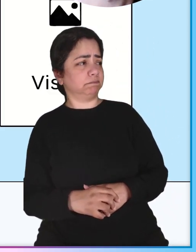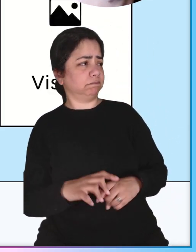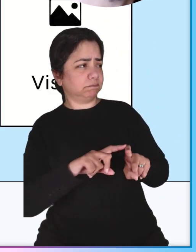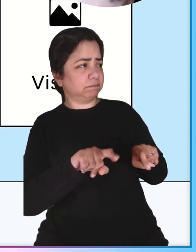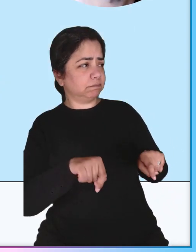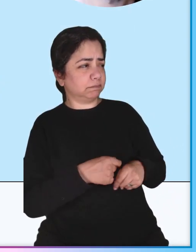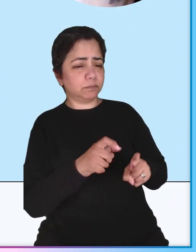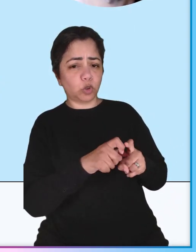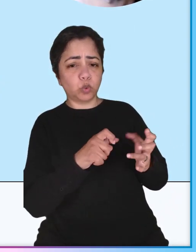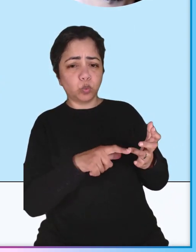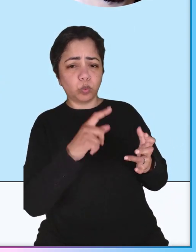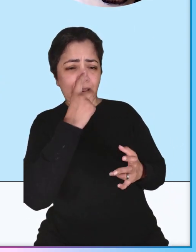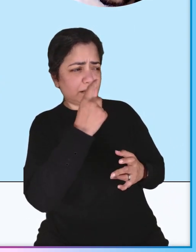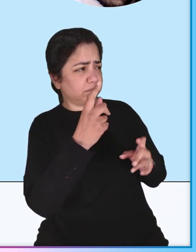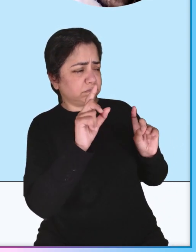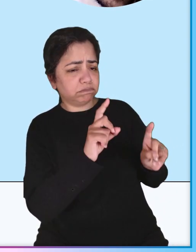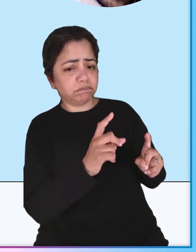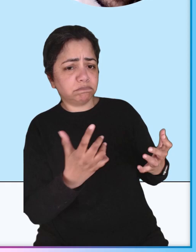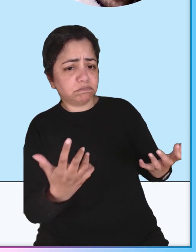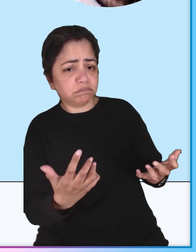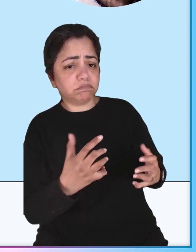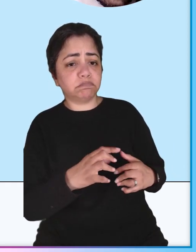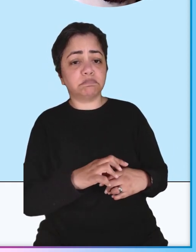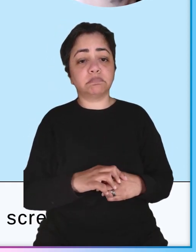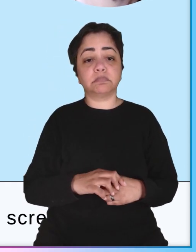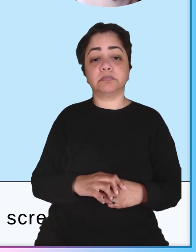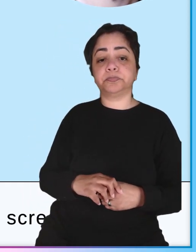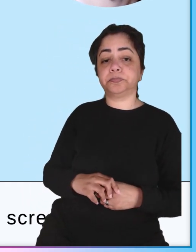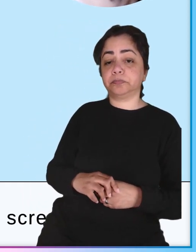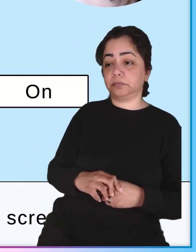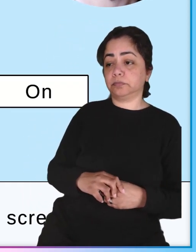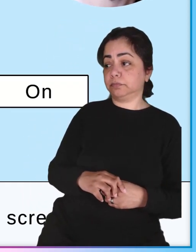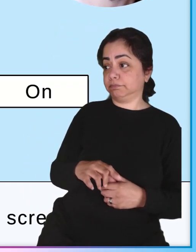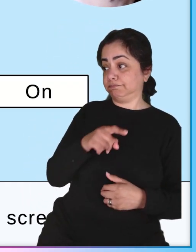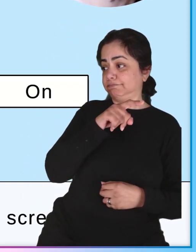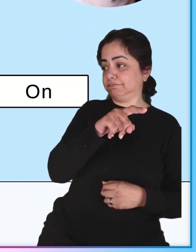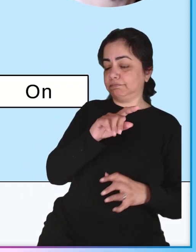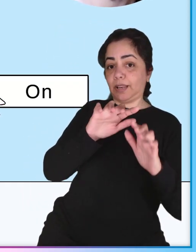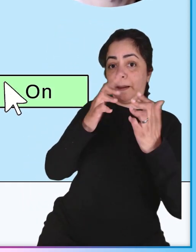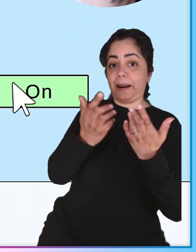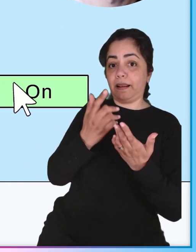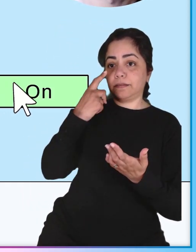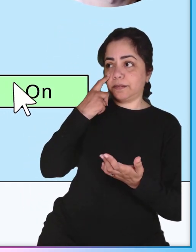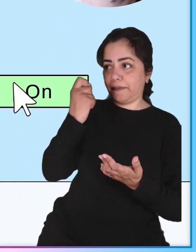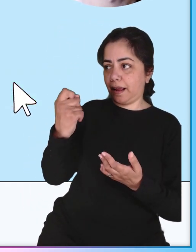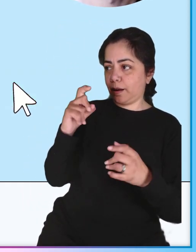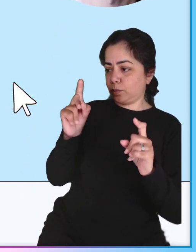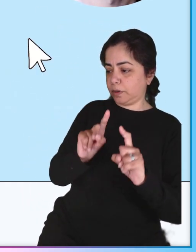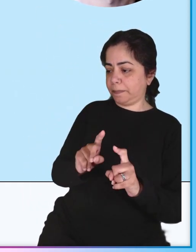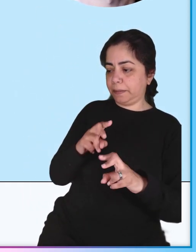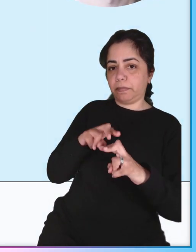And now, I am thrilled to announce we have a new trailer.